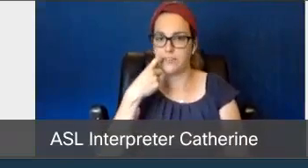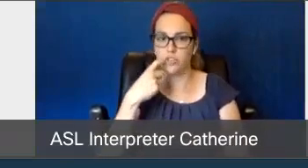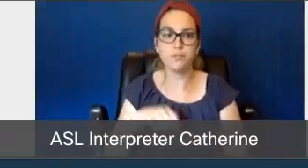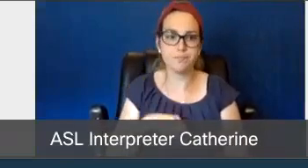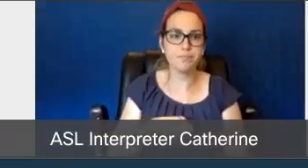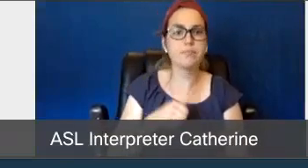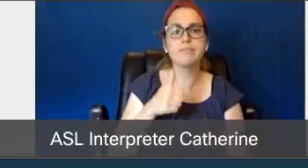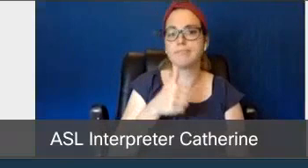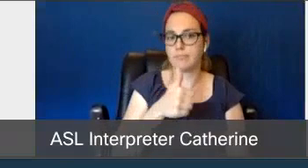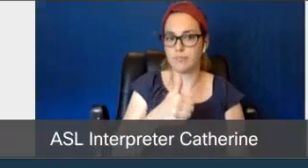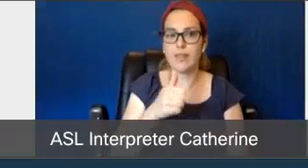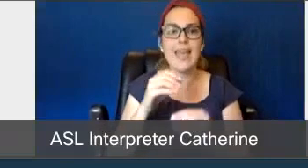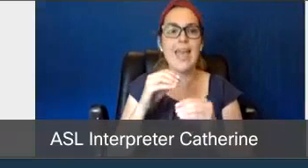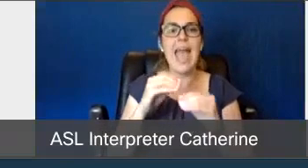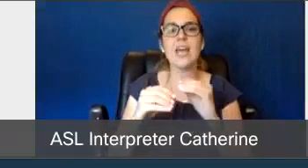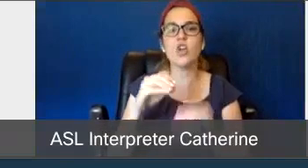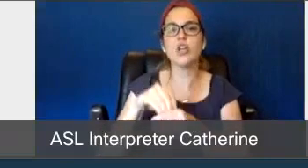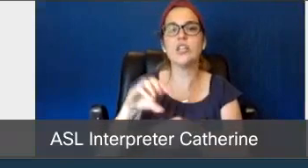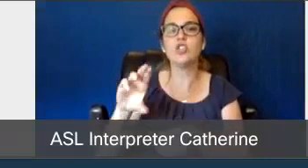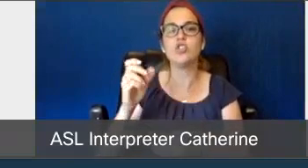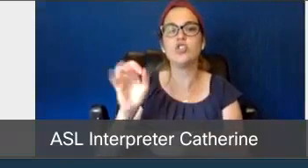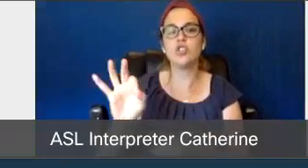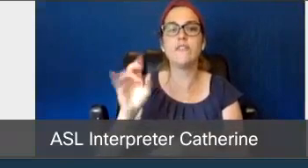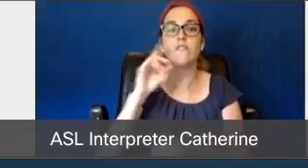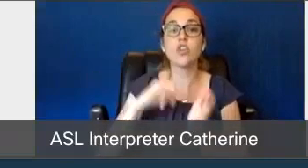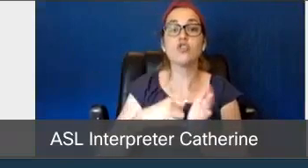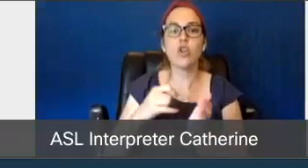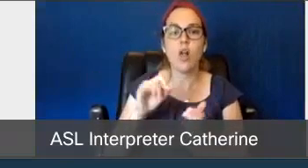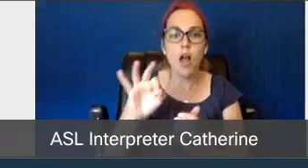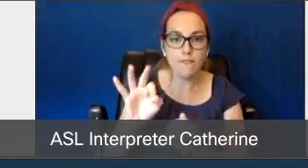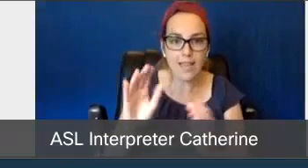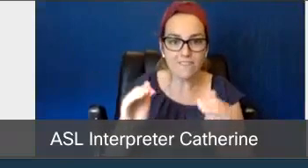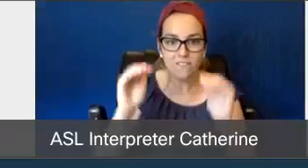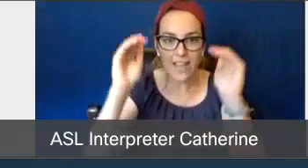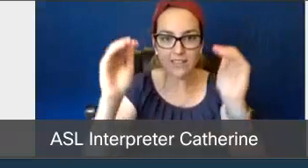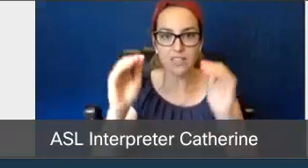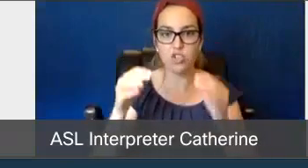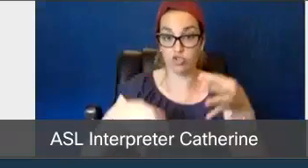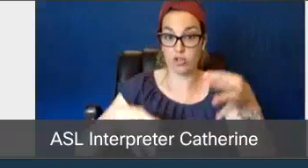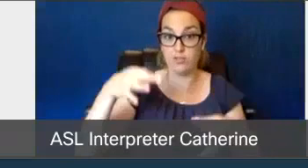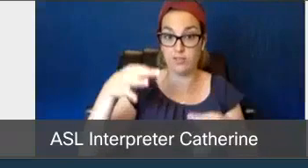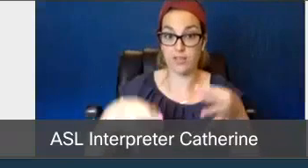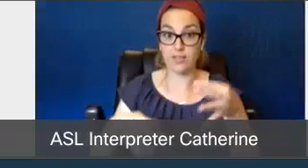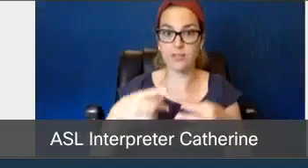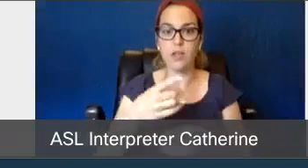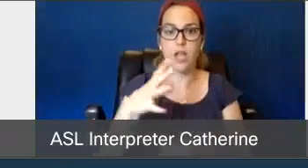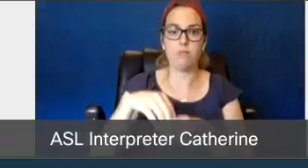Justice, serves on the editorial boards of Criminal Justice and Behavior and Drug Court Review.